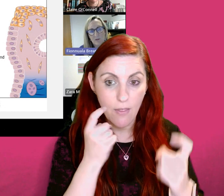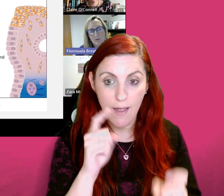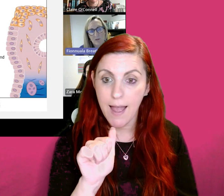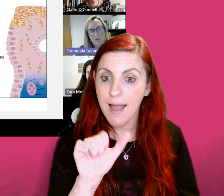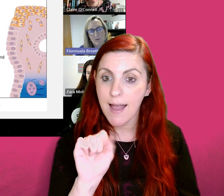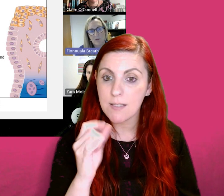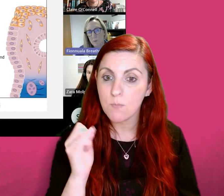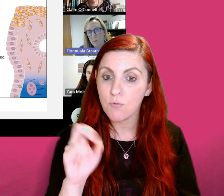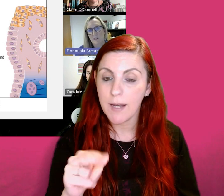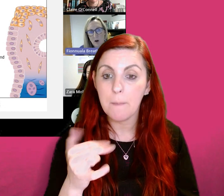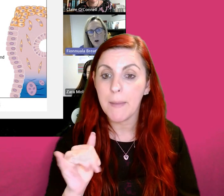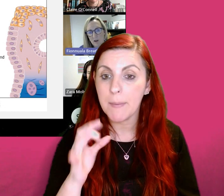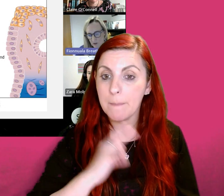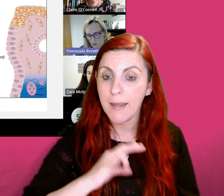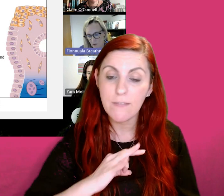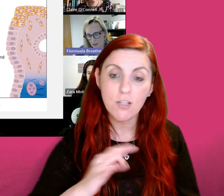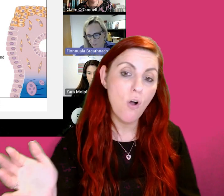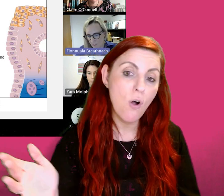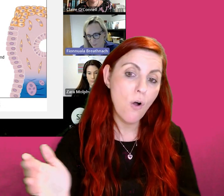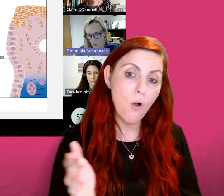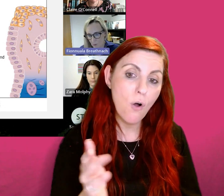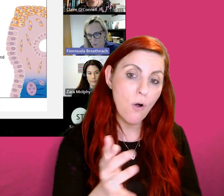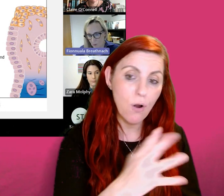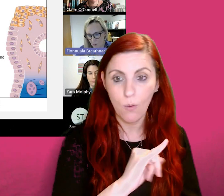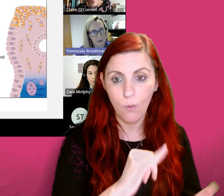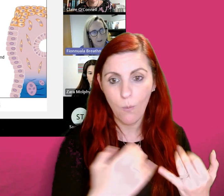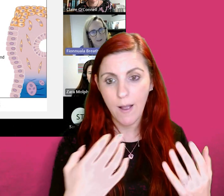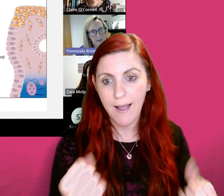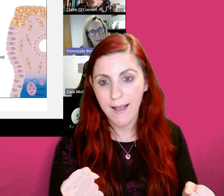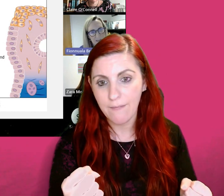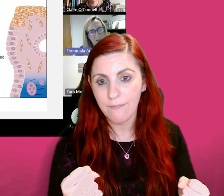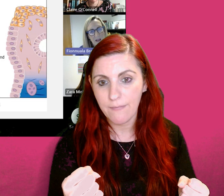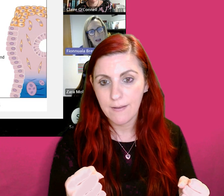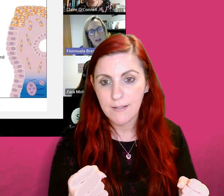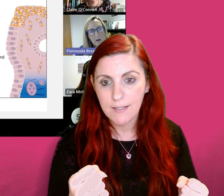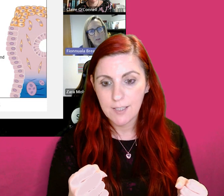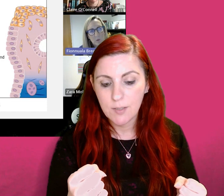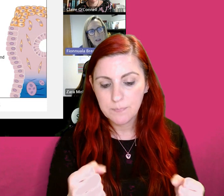benefit all groups that are considered to have maybe a poorly functioning placenta however we